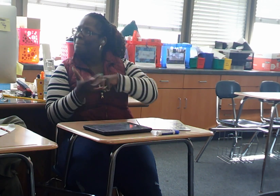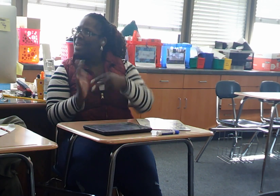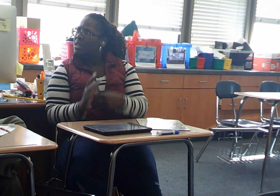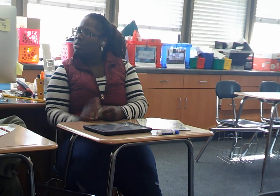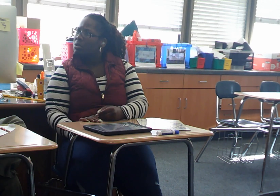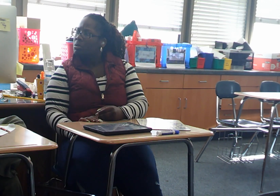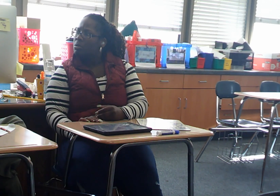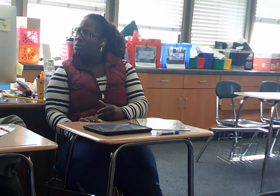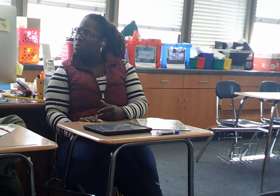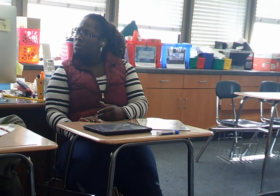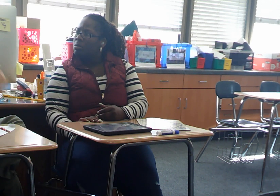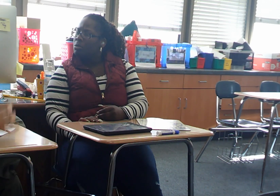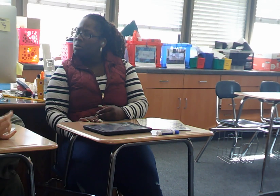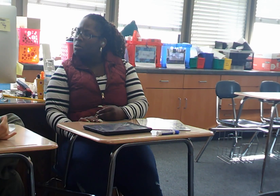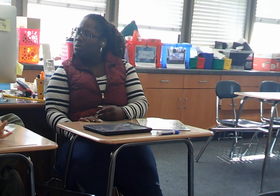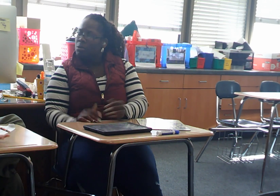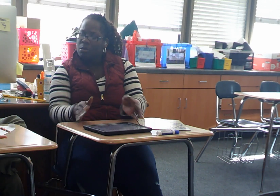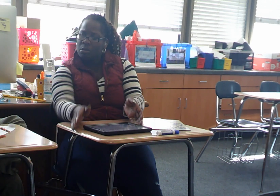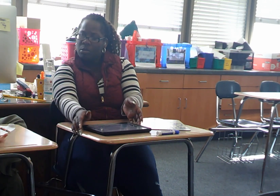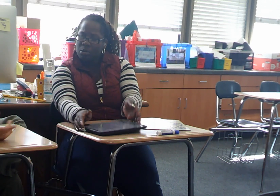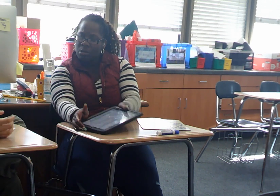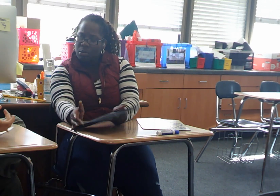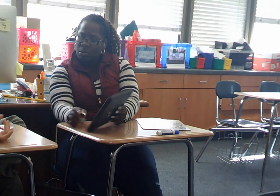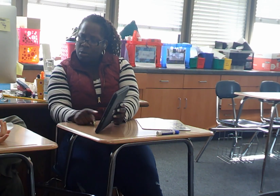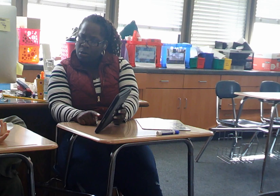What does haploid mean?